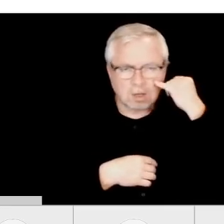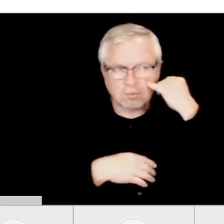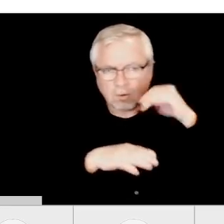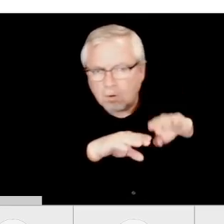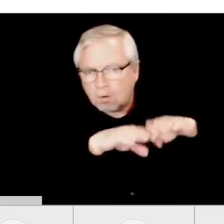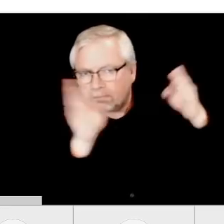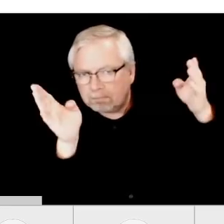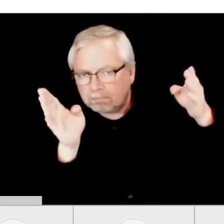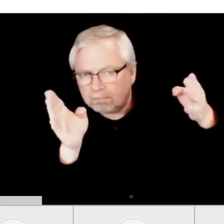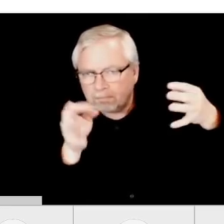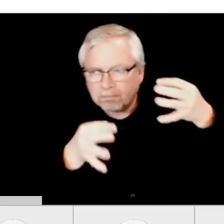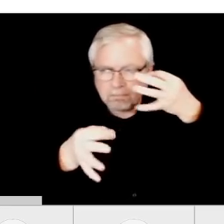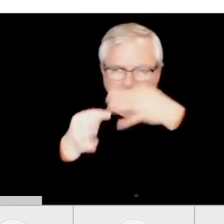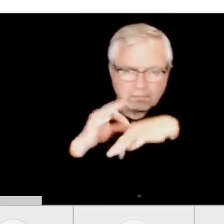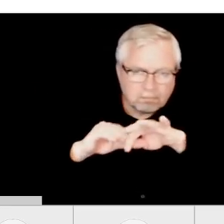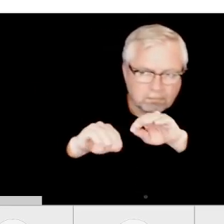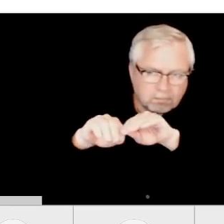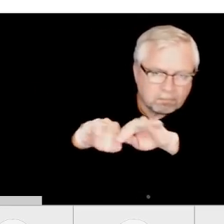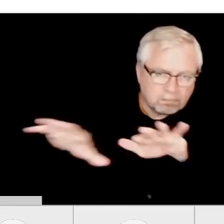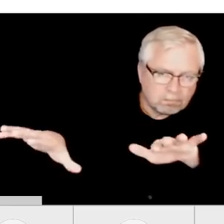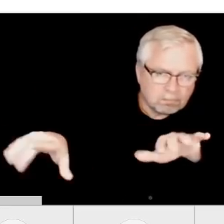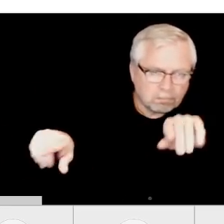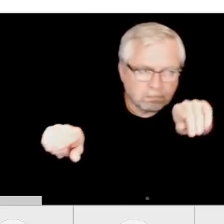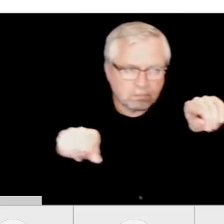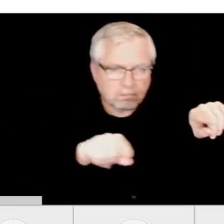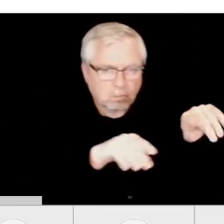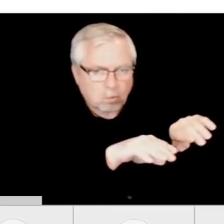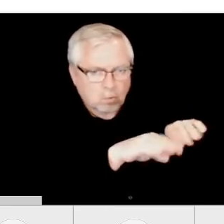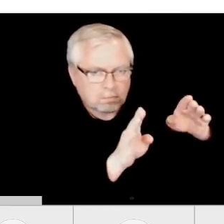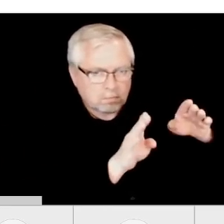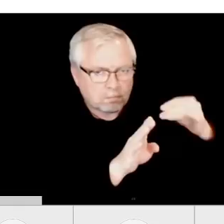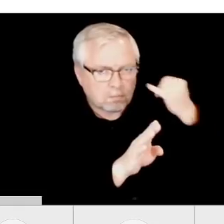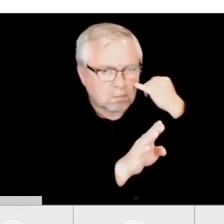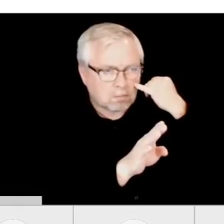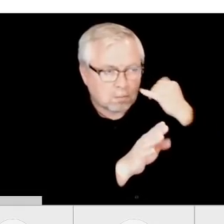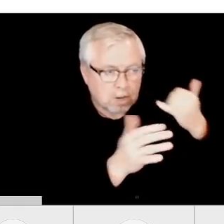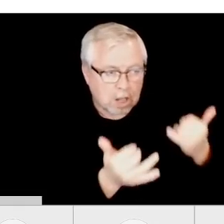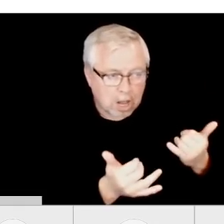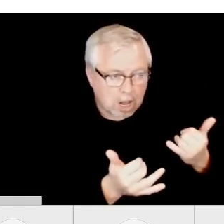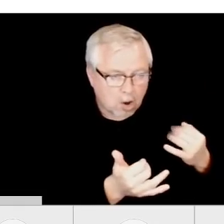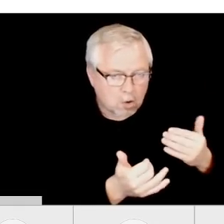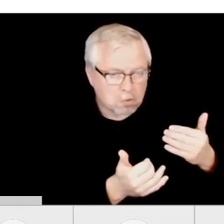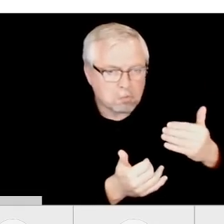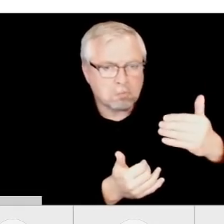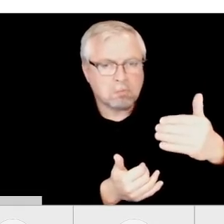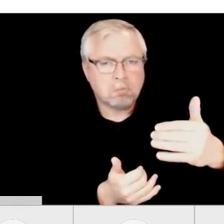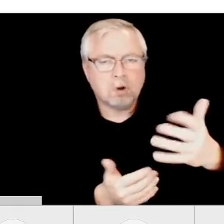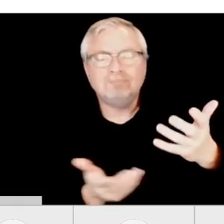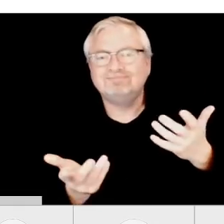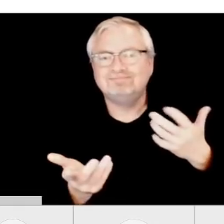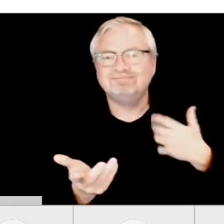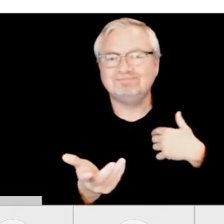other factors. But if we're looking for flattening of the curve, something